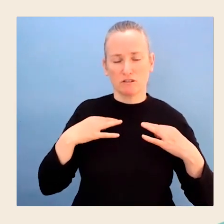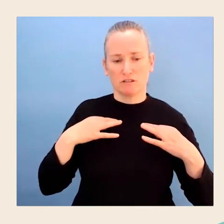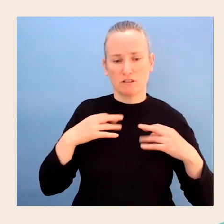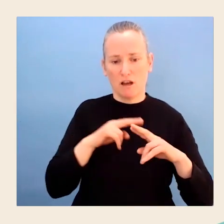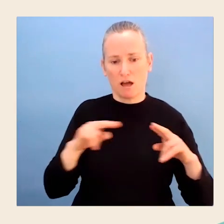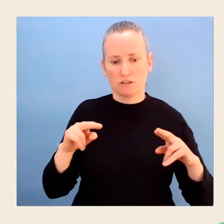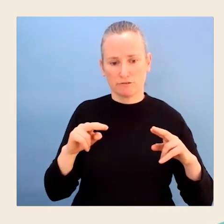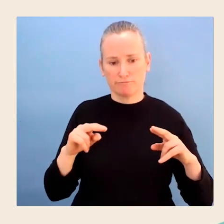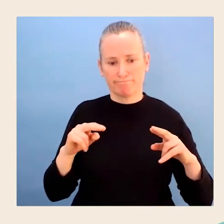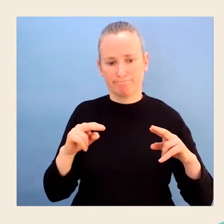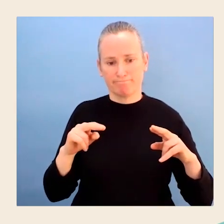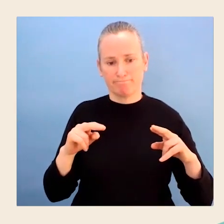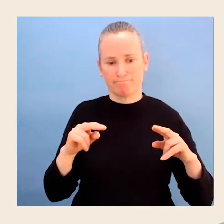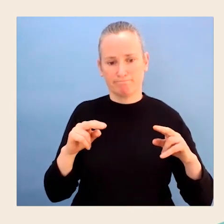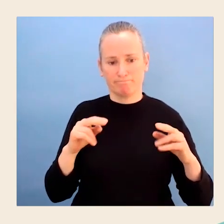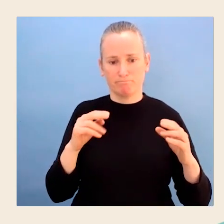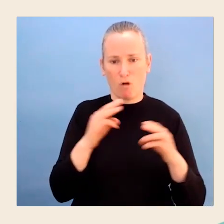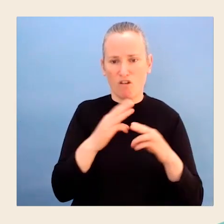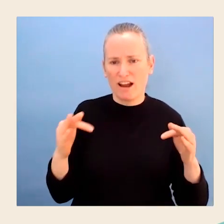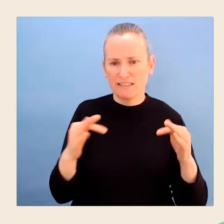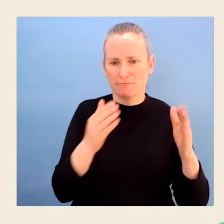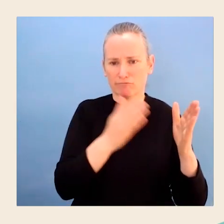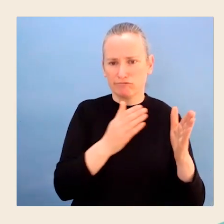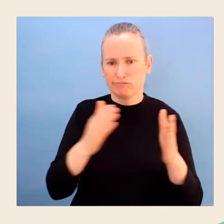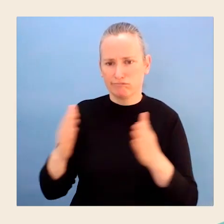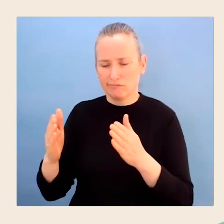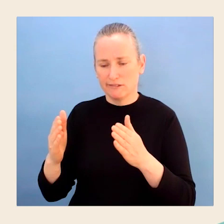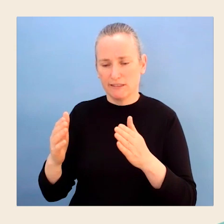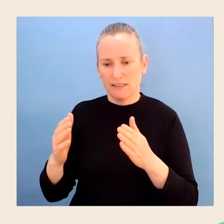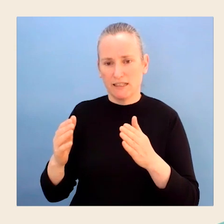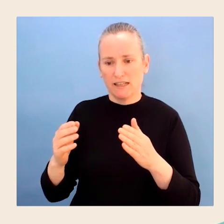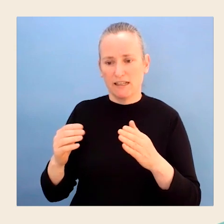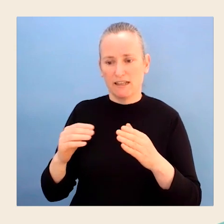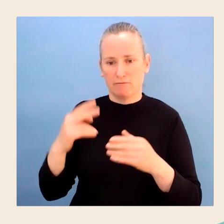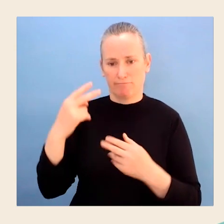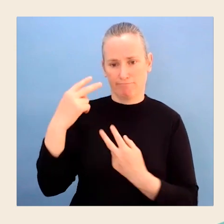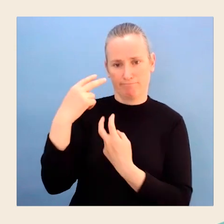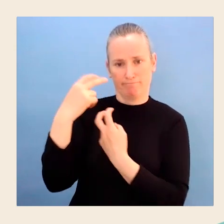it gets reflected as a reflection of a capacity and ability.